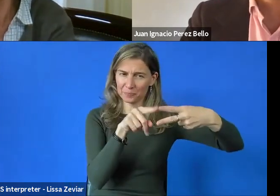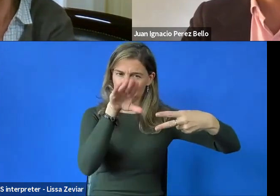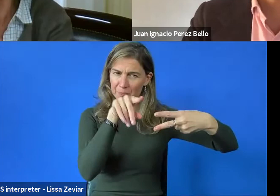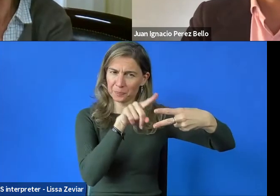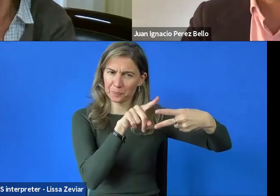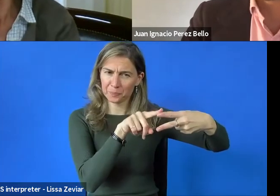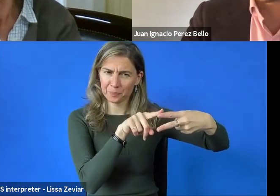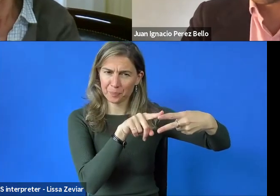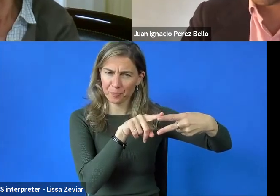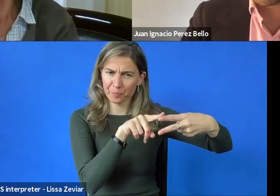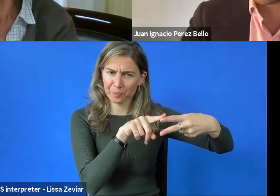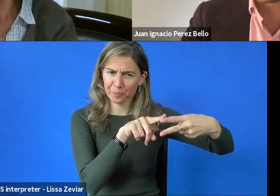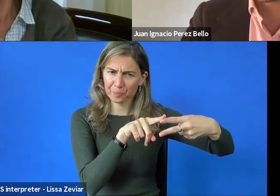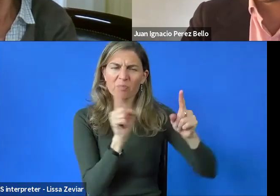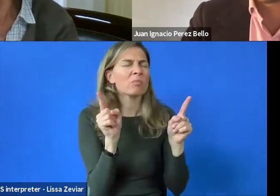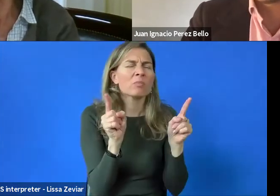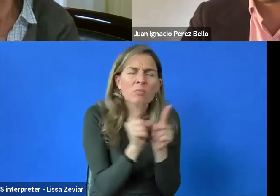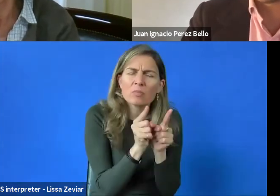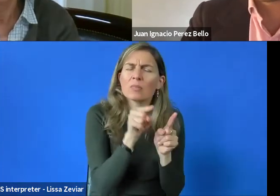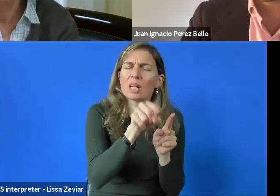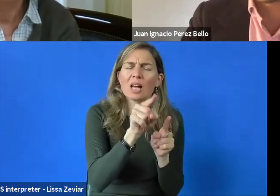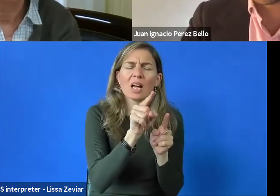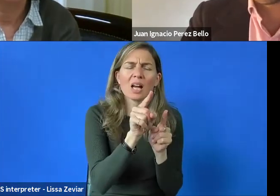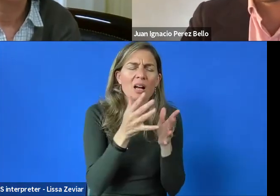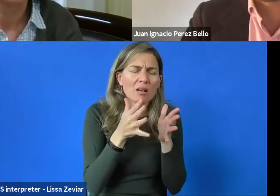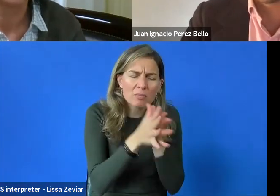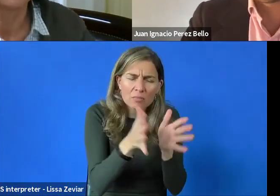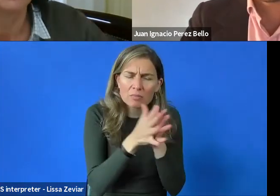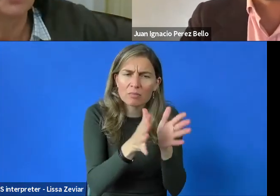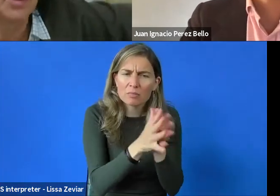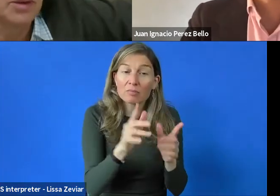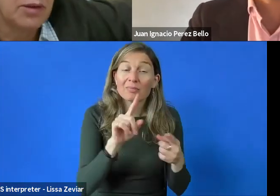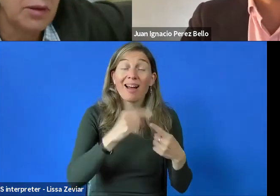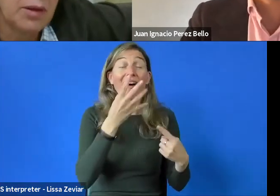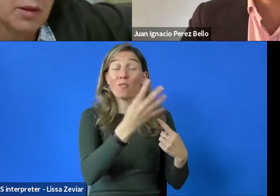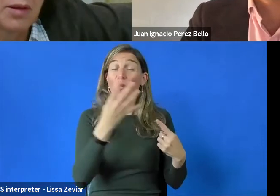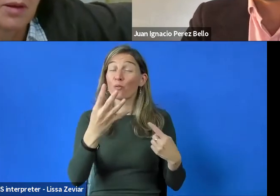which includes short descriptions of these 44 views adopted until today.